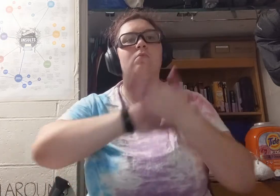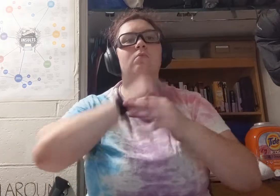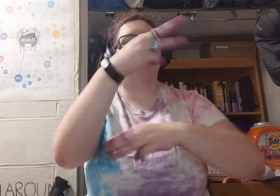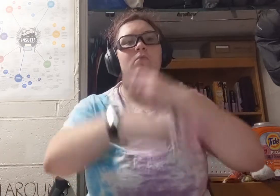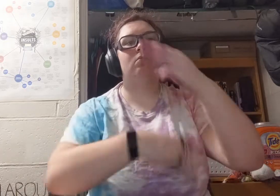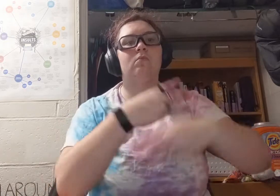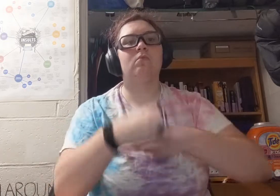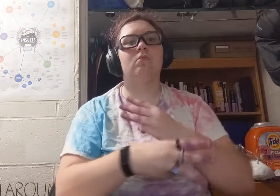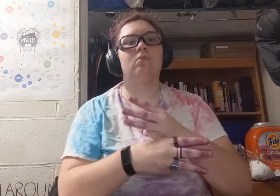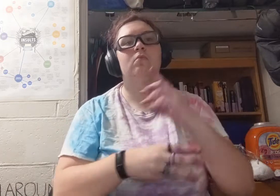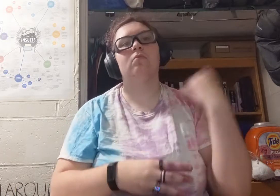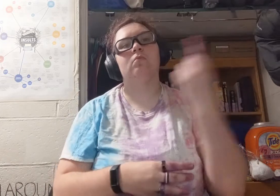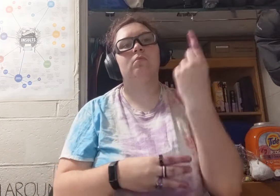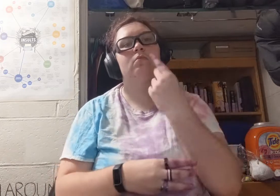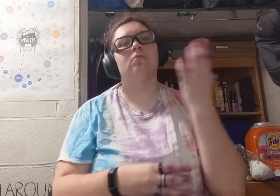into worlds we call our own